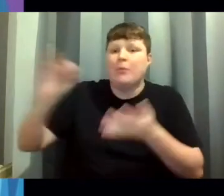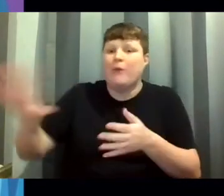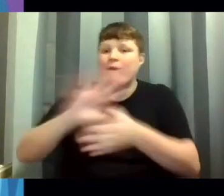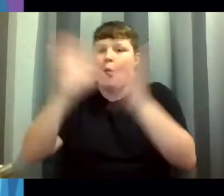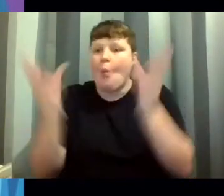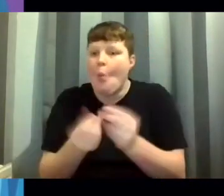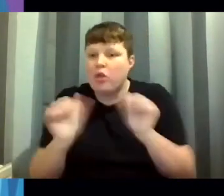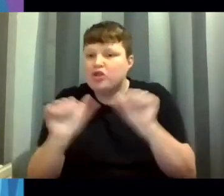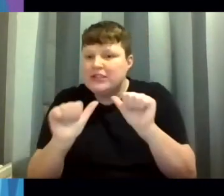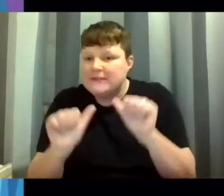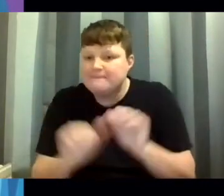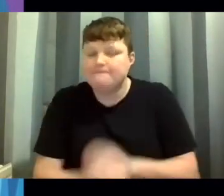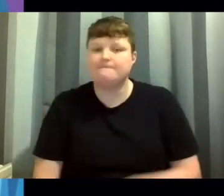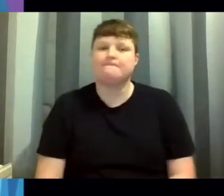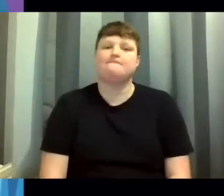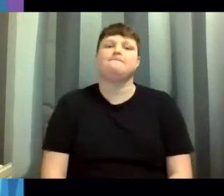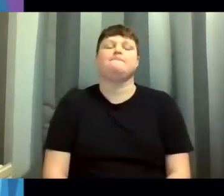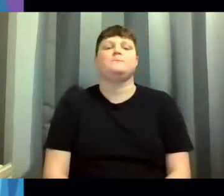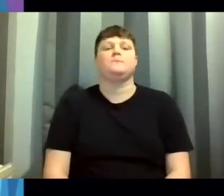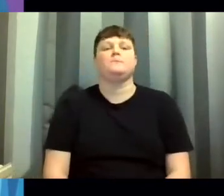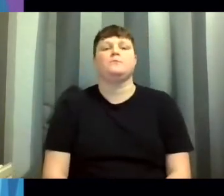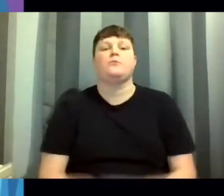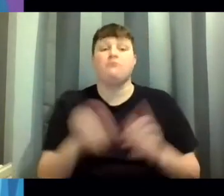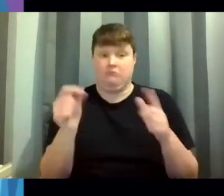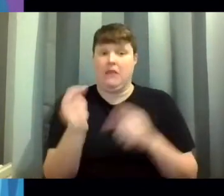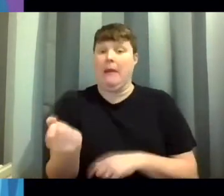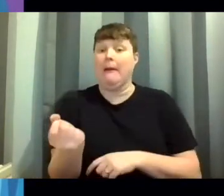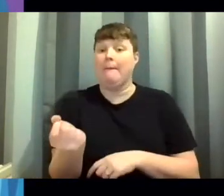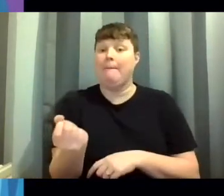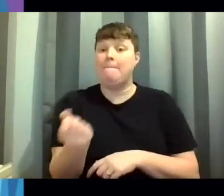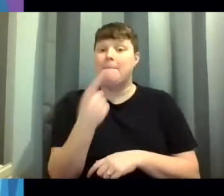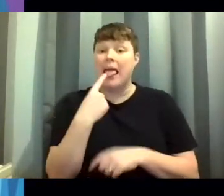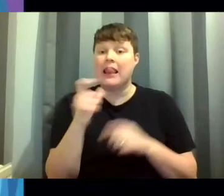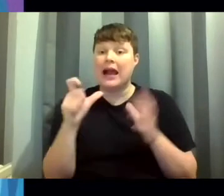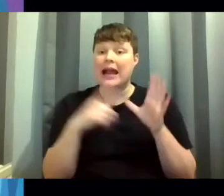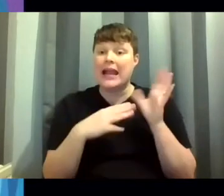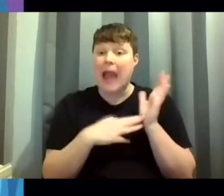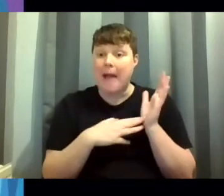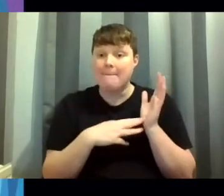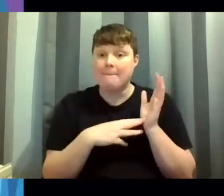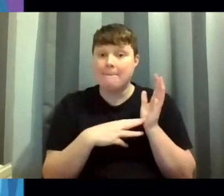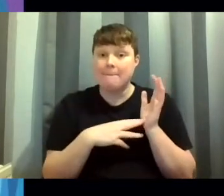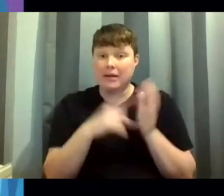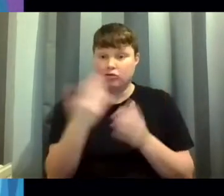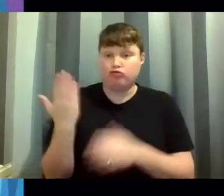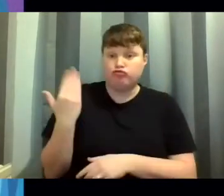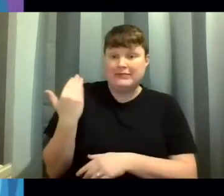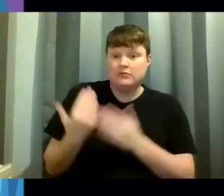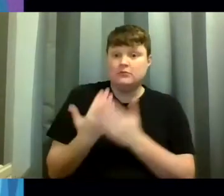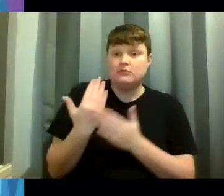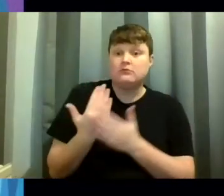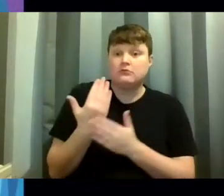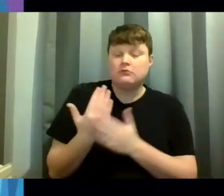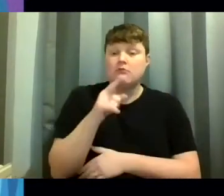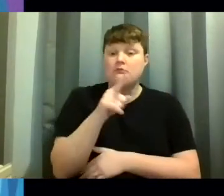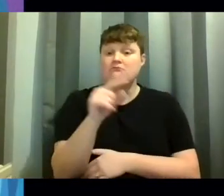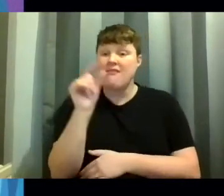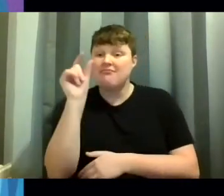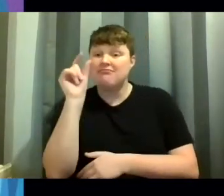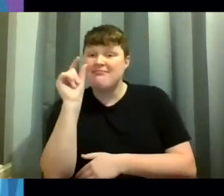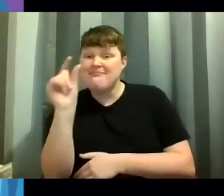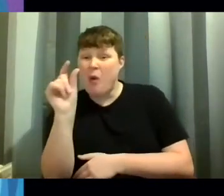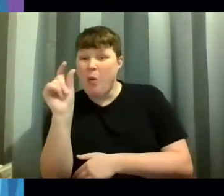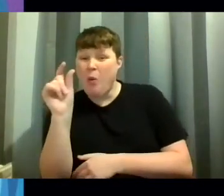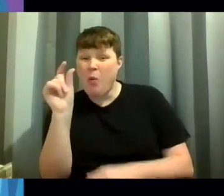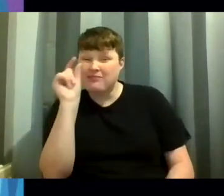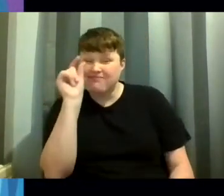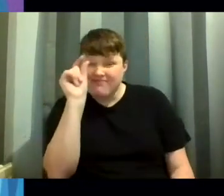Another much more recent invention is actually a wireless PillCam - a very small tablet or